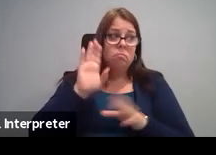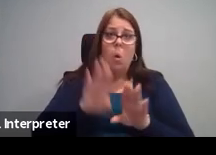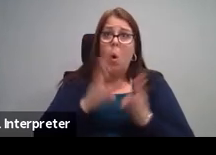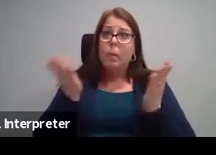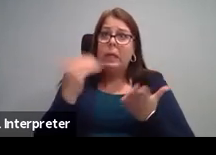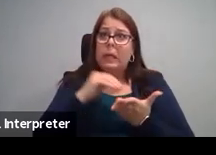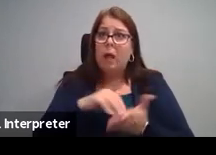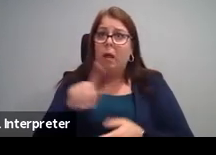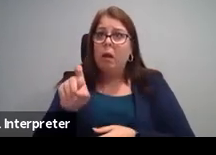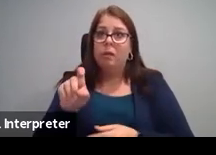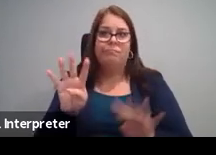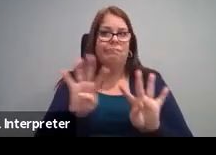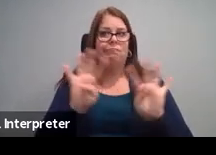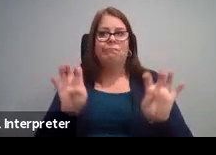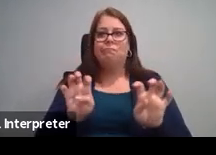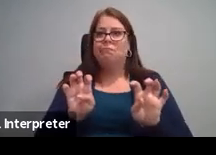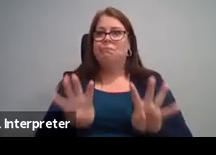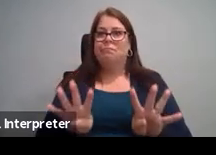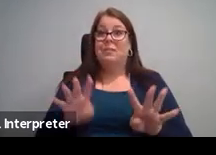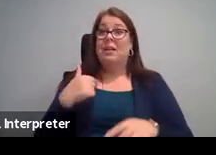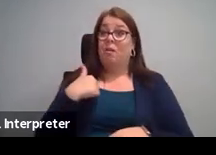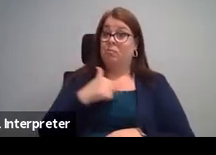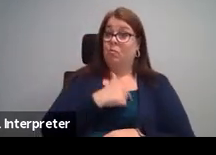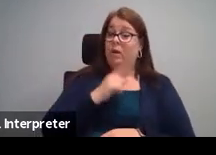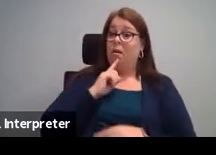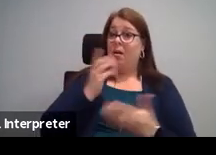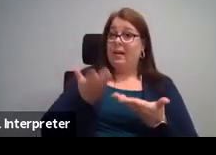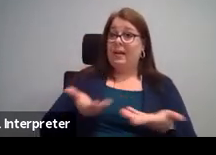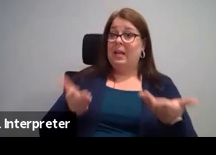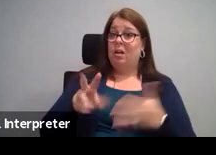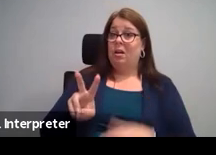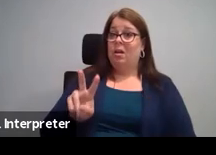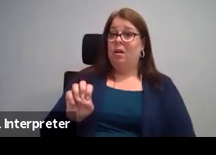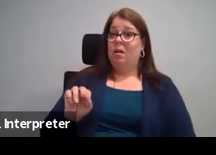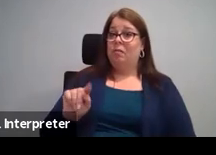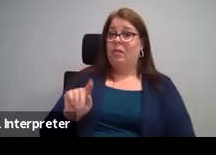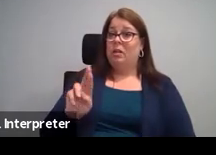Laurie Arnold: You know the fires. We've had we're inventor County. We've had fires in the last few years where we've lost weeks of instruction.